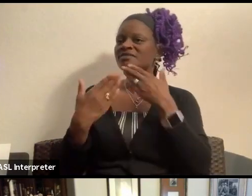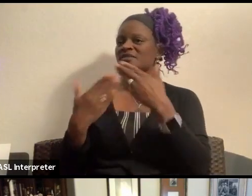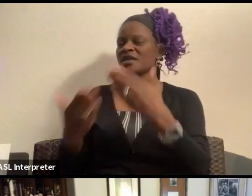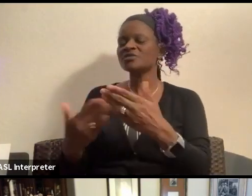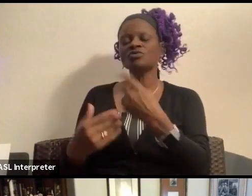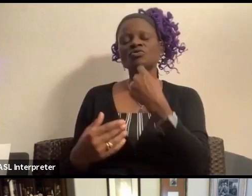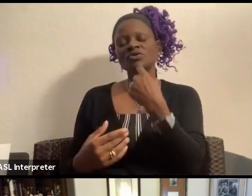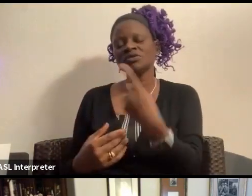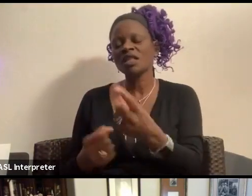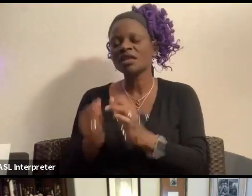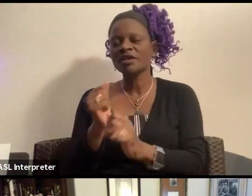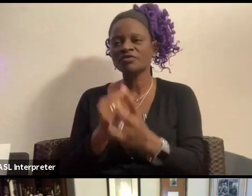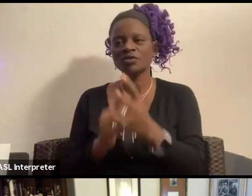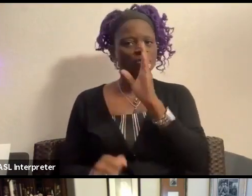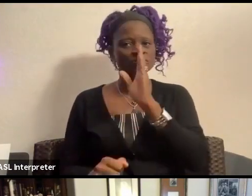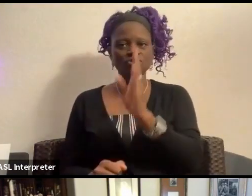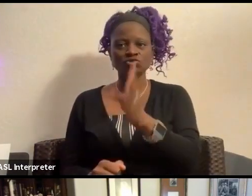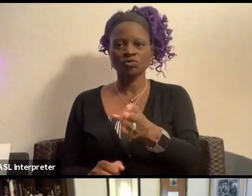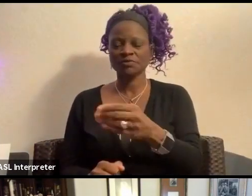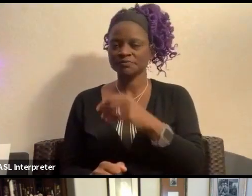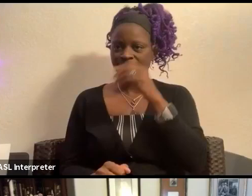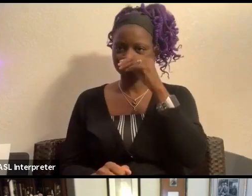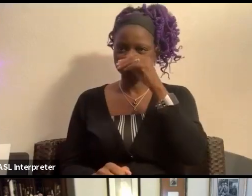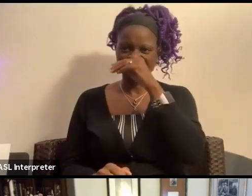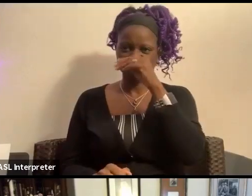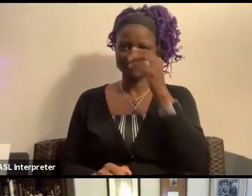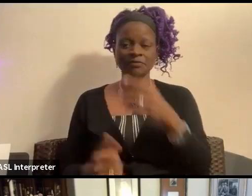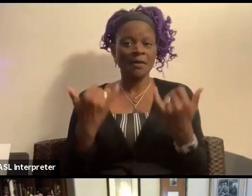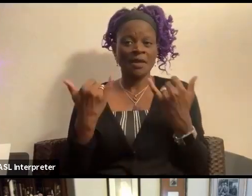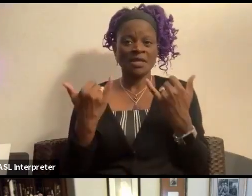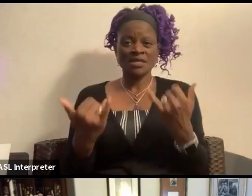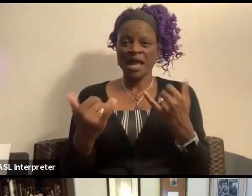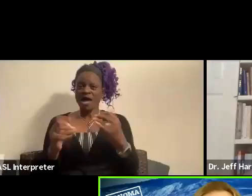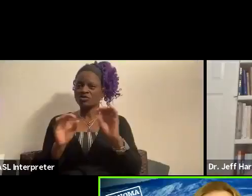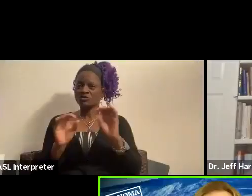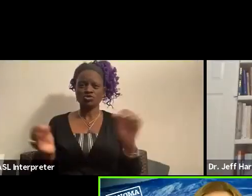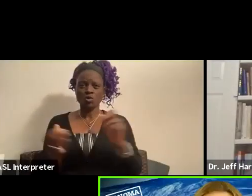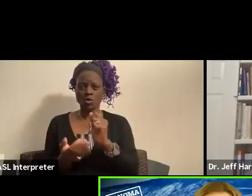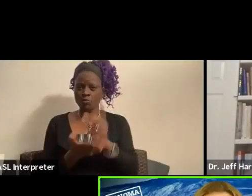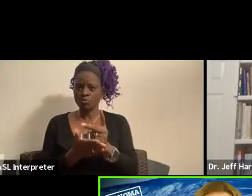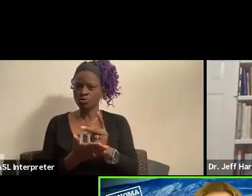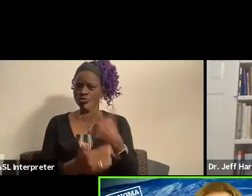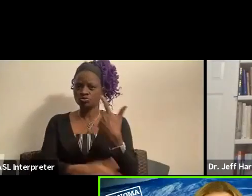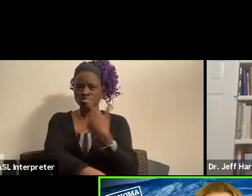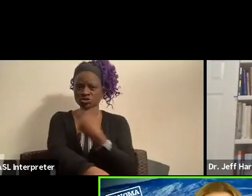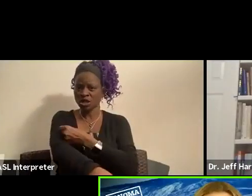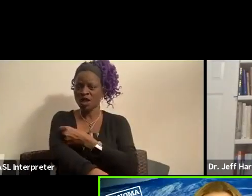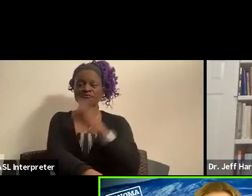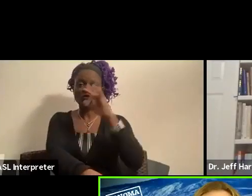Now, I do have a question about since the fact that there is no approved vaccine for children under the age of 16, how will